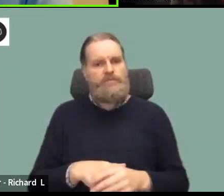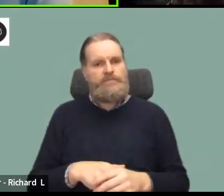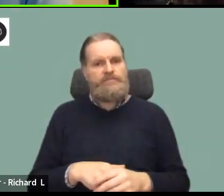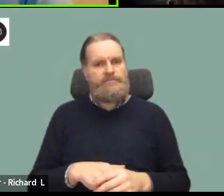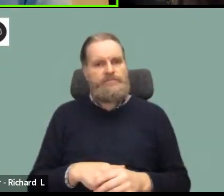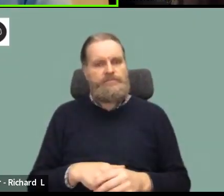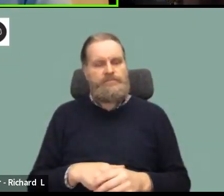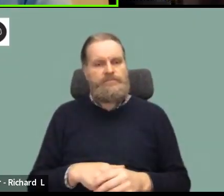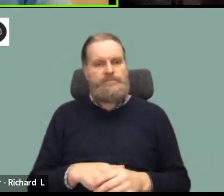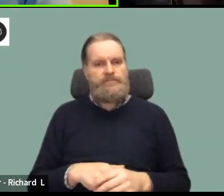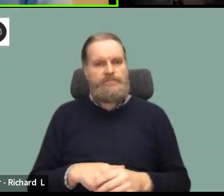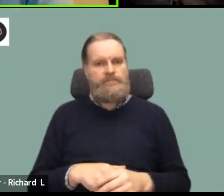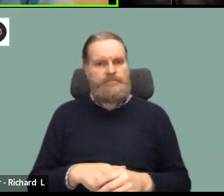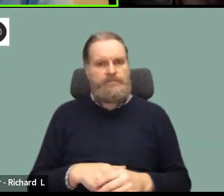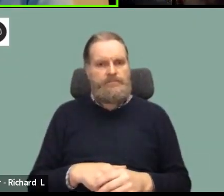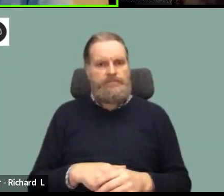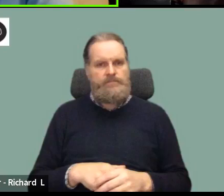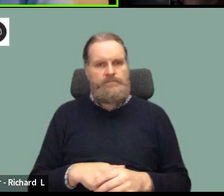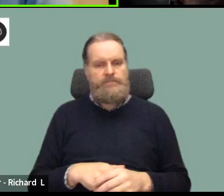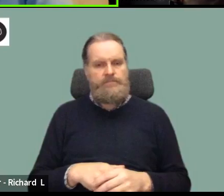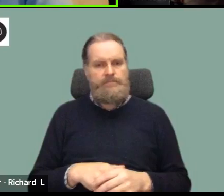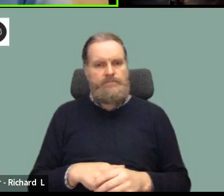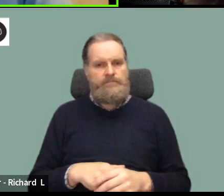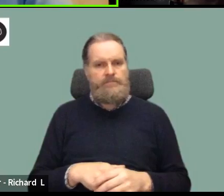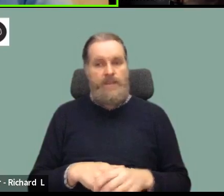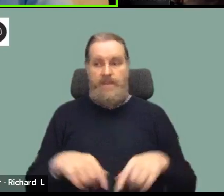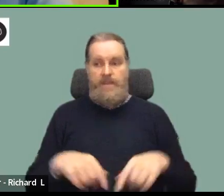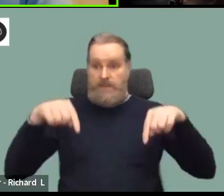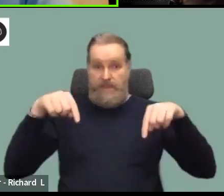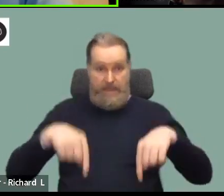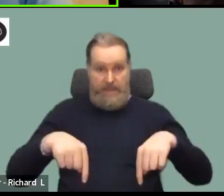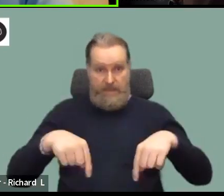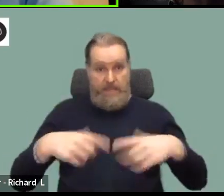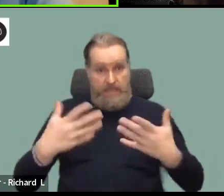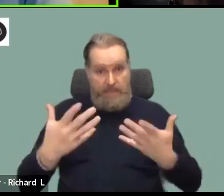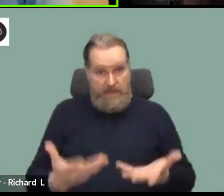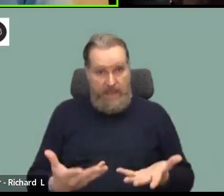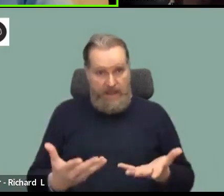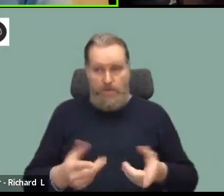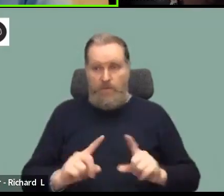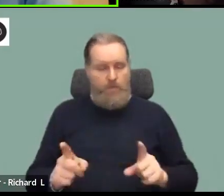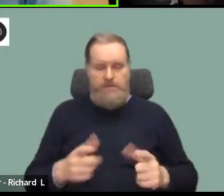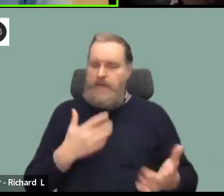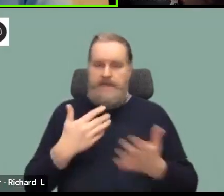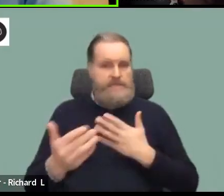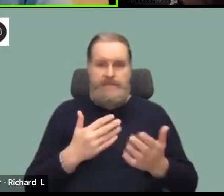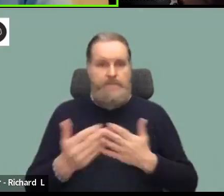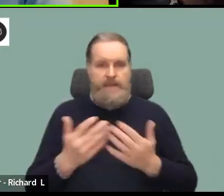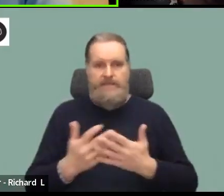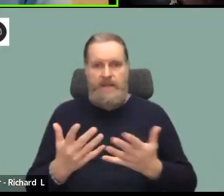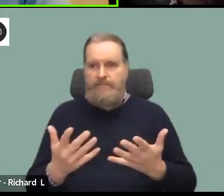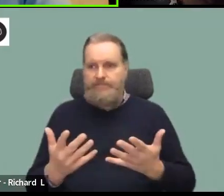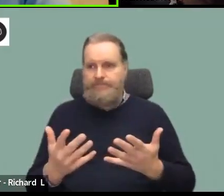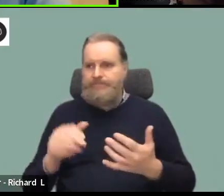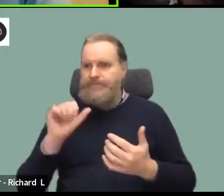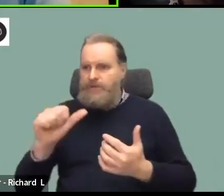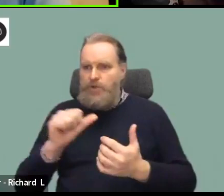and I'll see negotiators and I'll see negotiators will be taking the leap be taking the lead there before be taking the lead there, but for here and now. And, irrespective of the multi